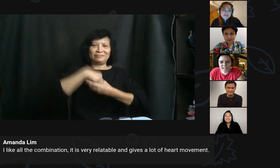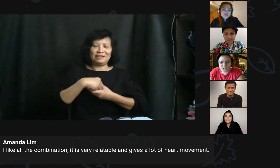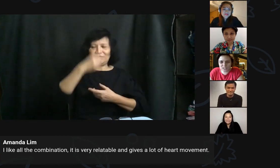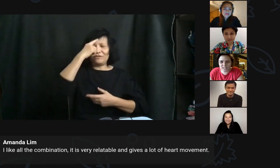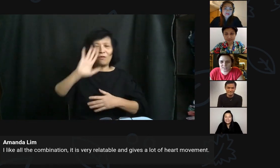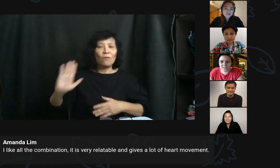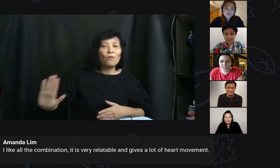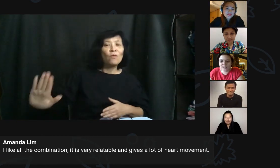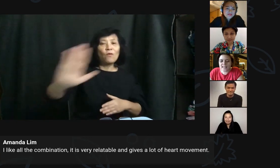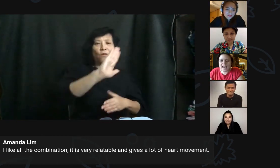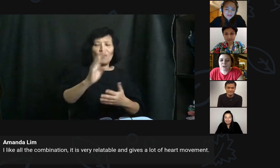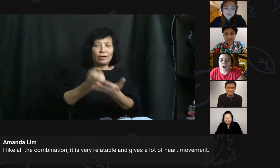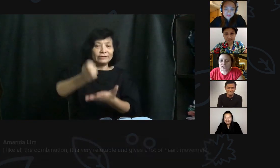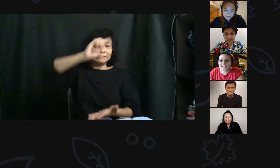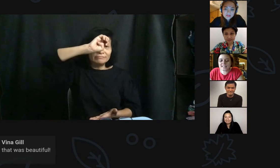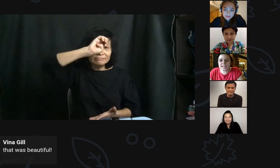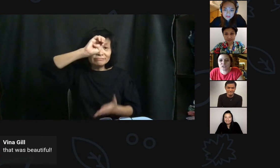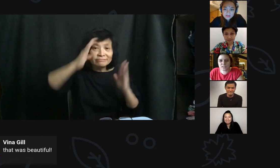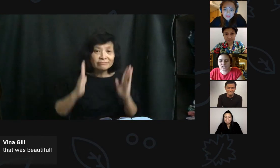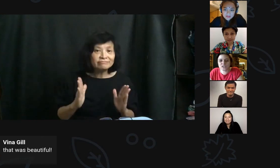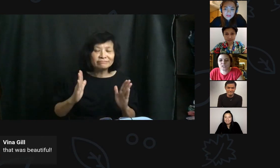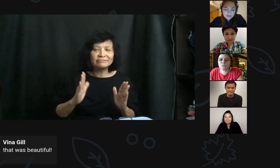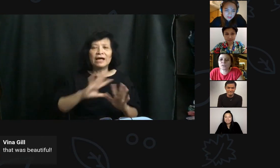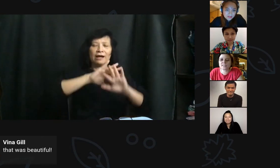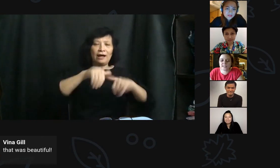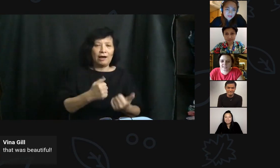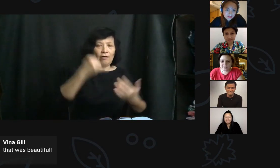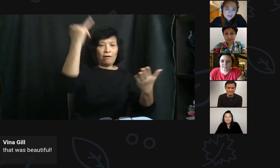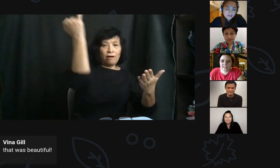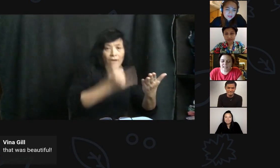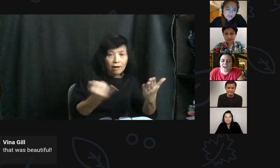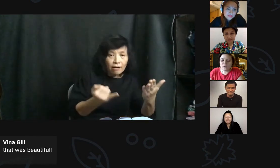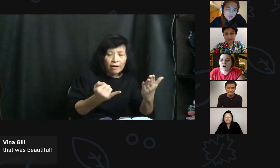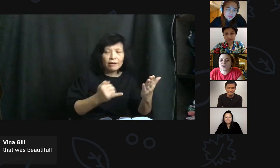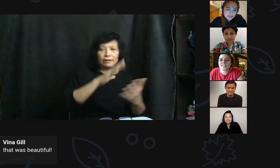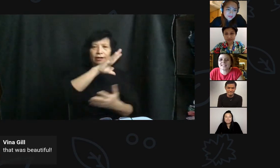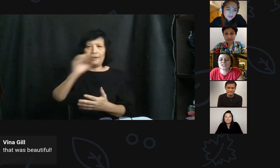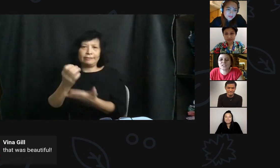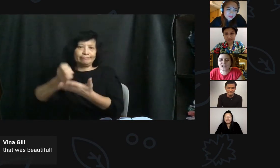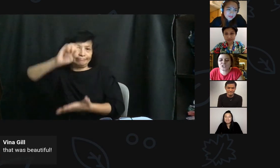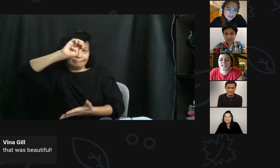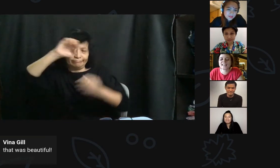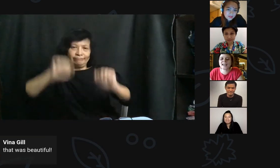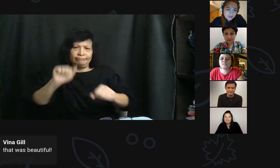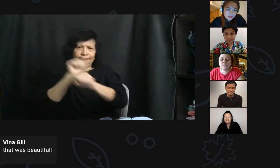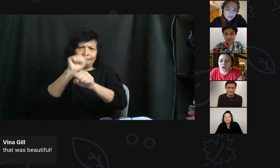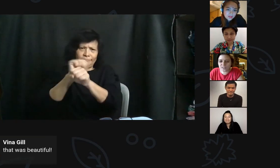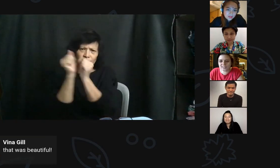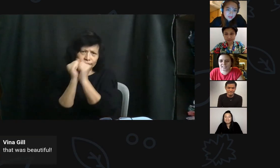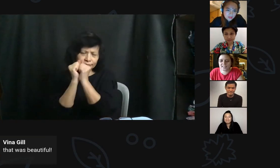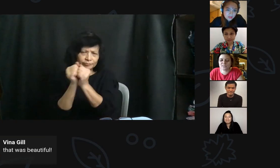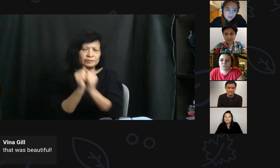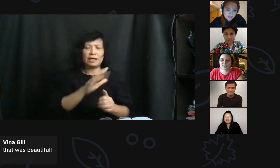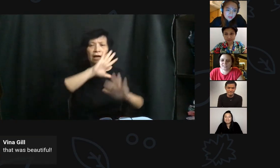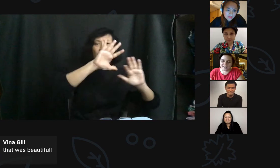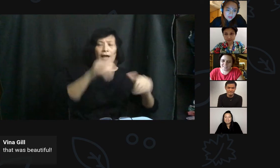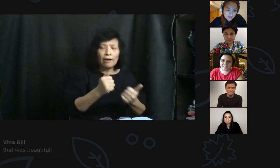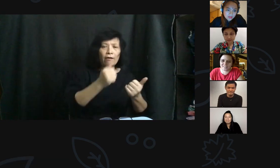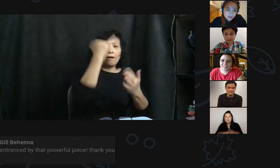and educators. How arts and education can work together. How arts and education advocacy can work together.